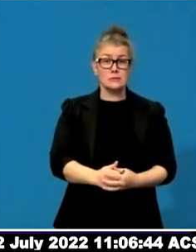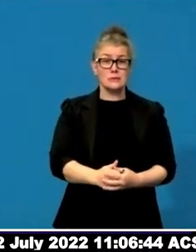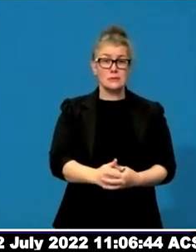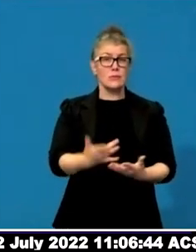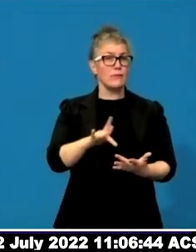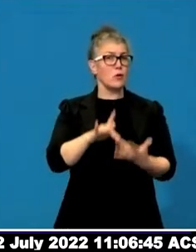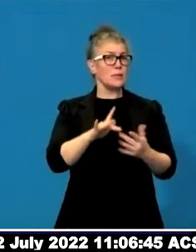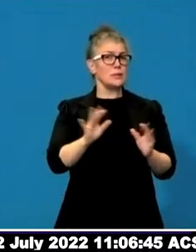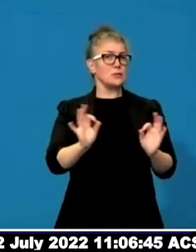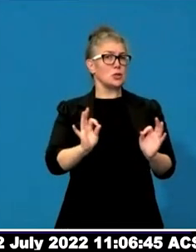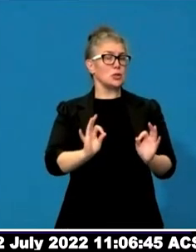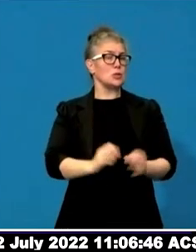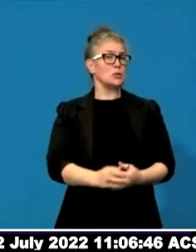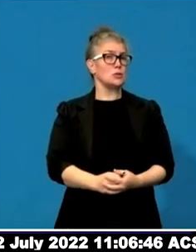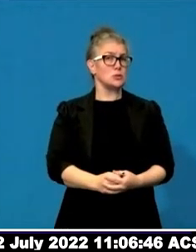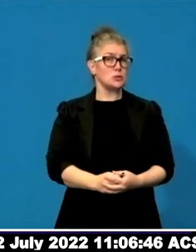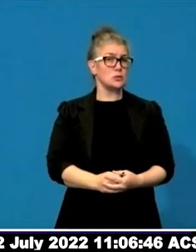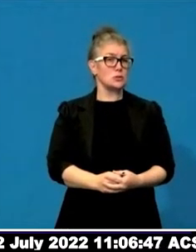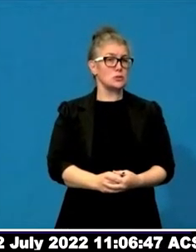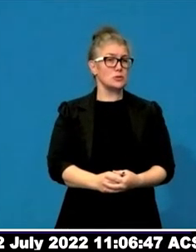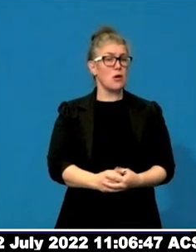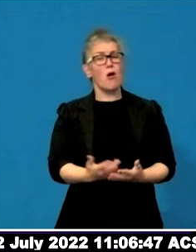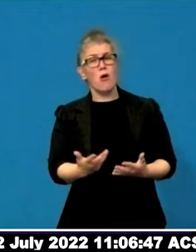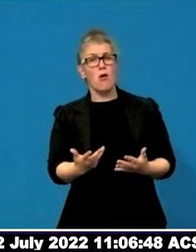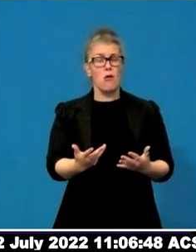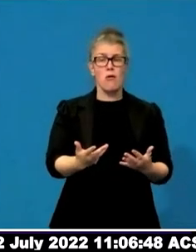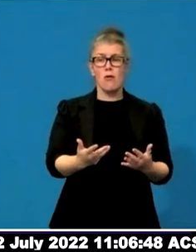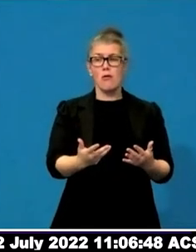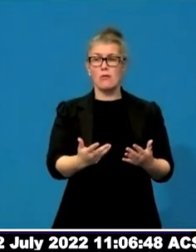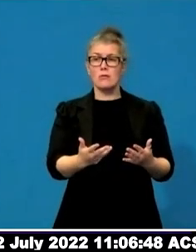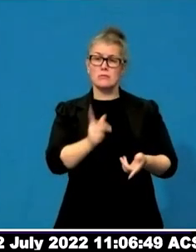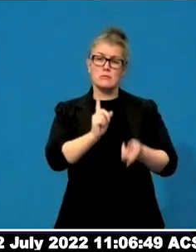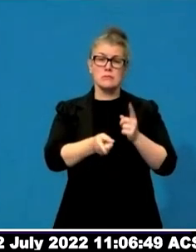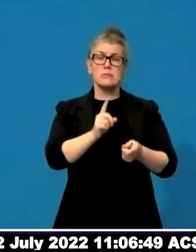So informally, you know, they're the types of -